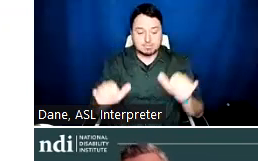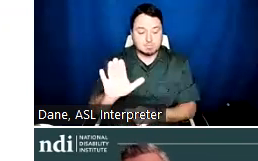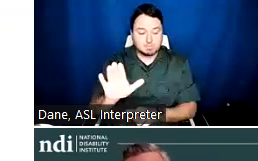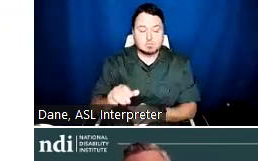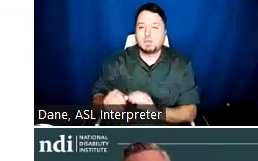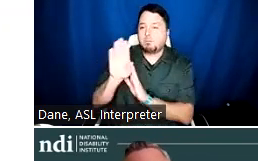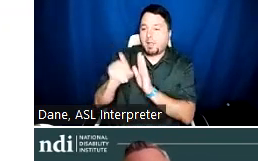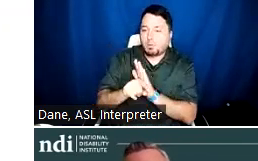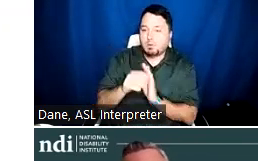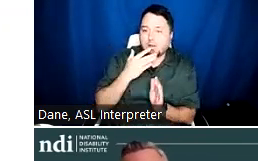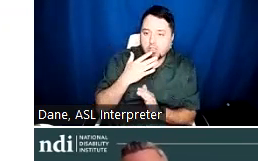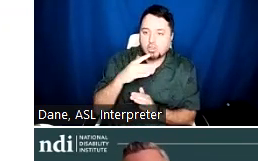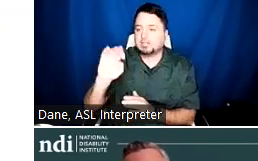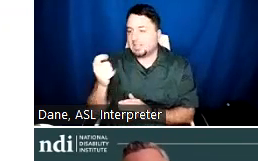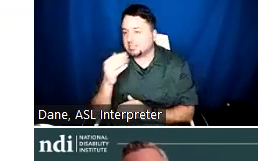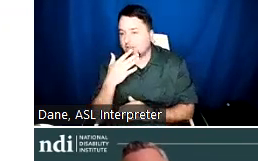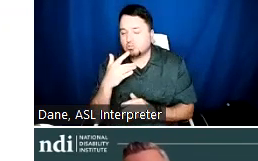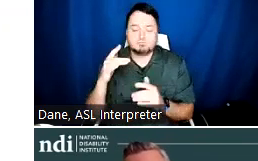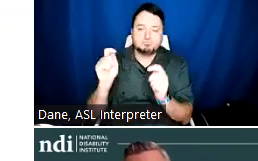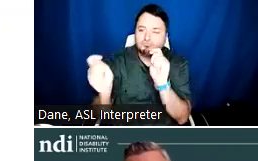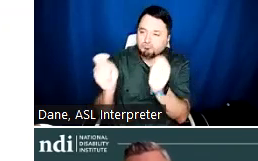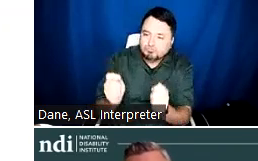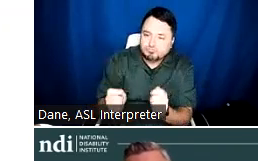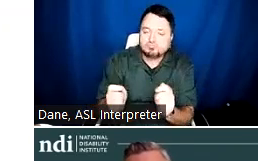the text color and the fonts using the drop-down menu